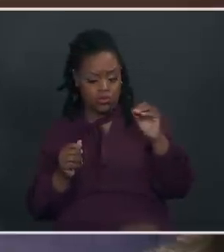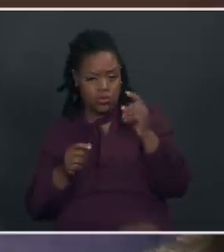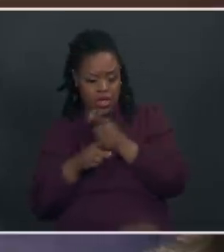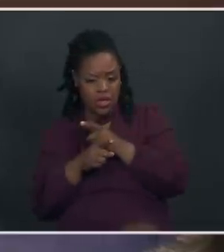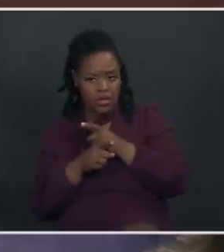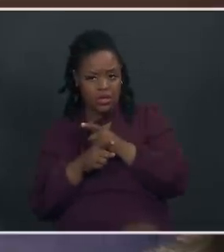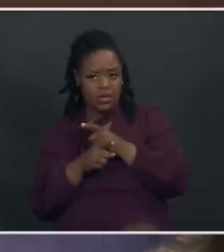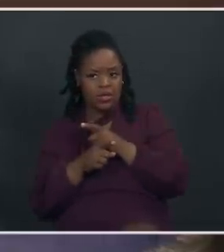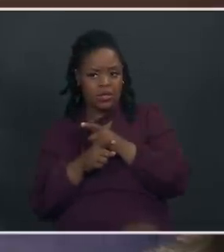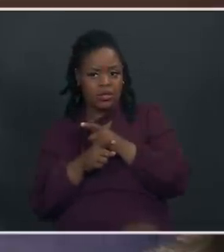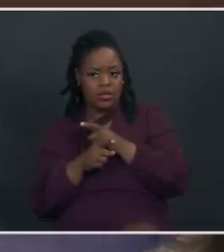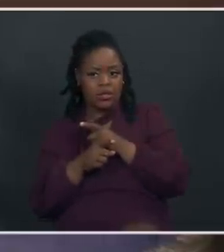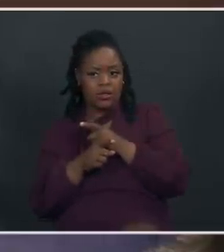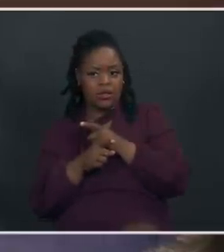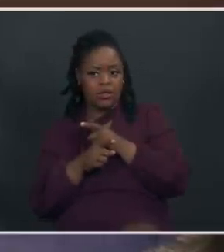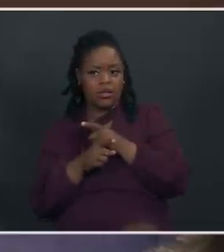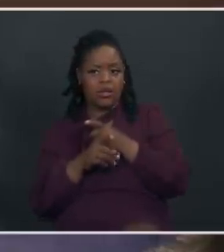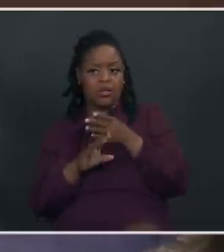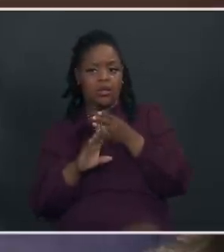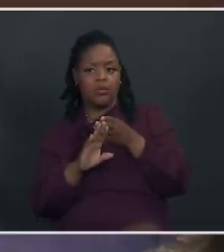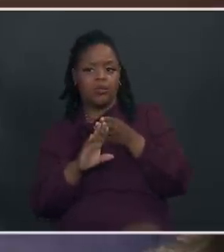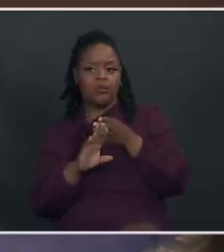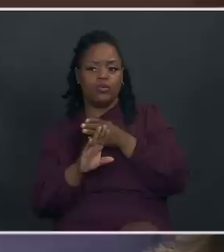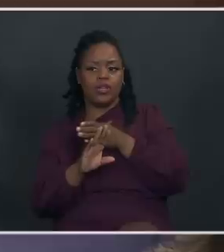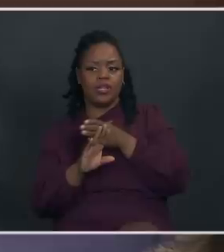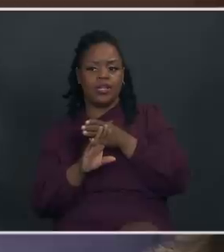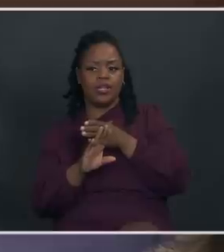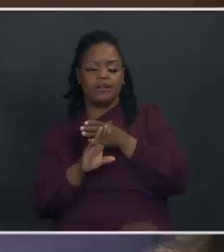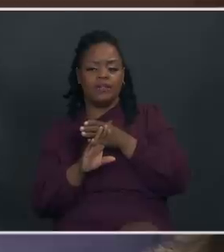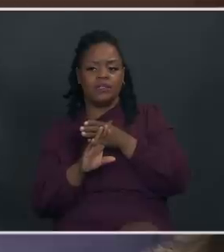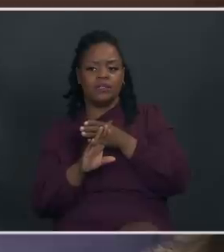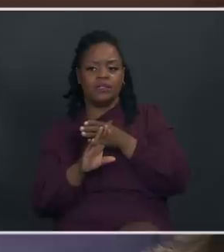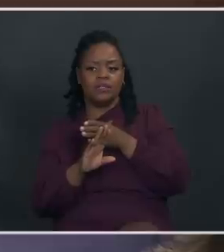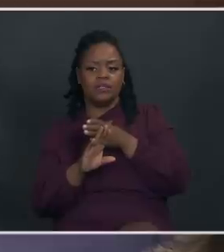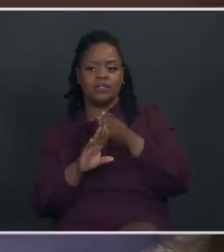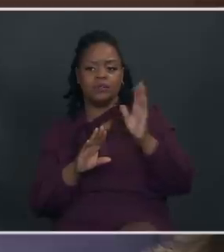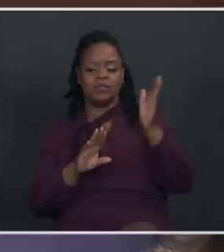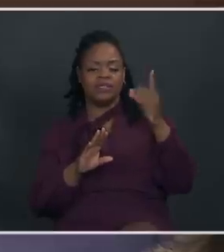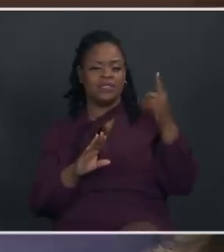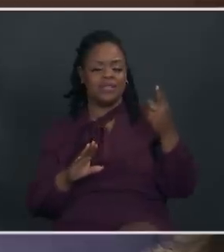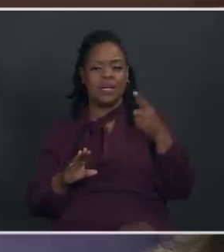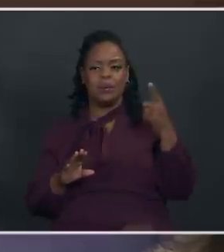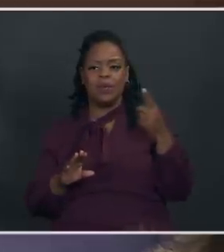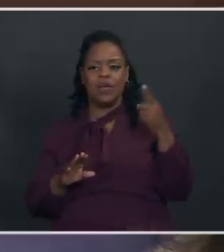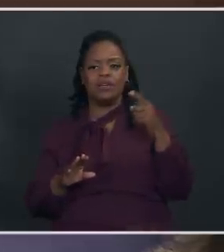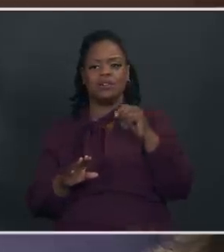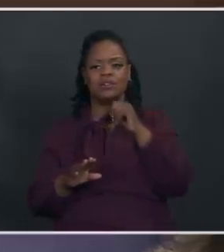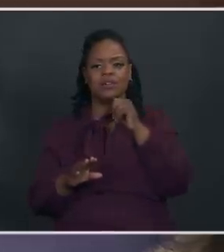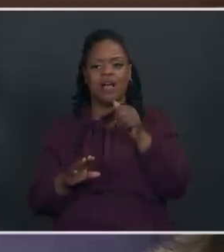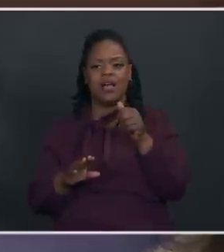declined to blacklist Huawei technology in the U.S. Is this some kind of caving into China,